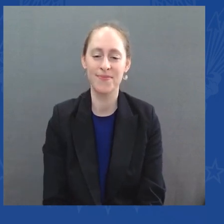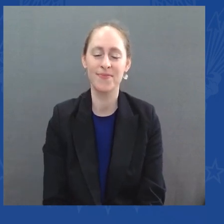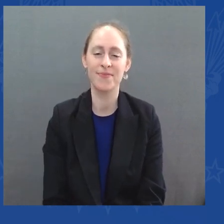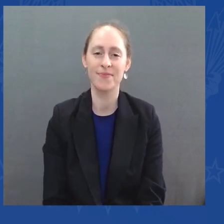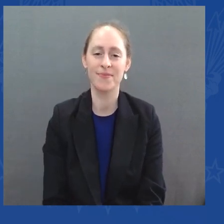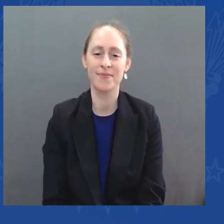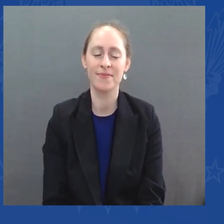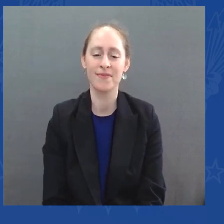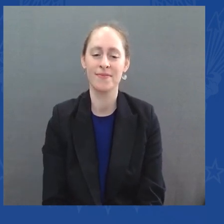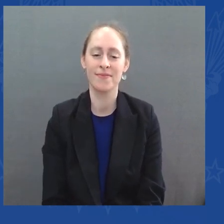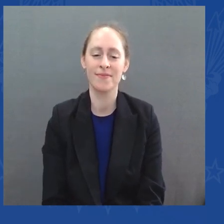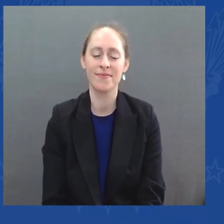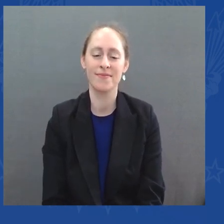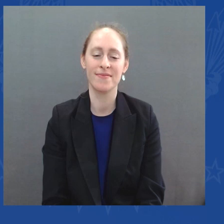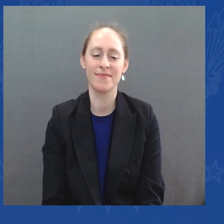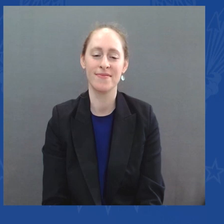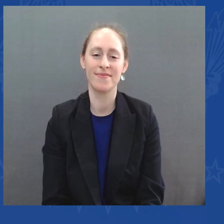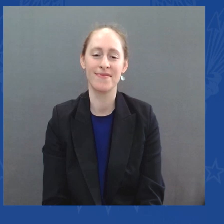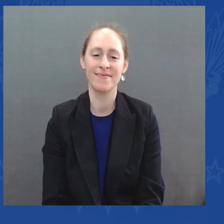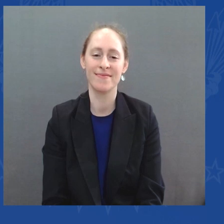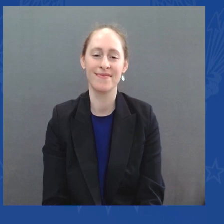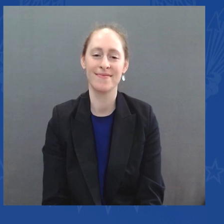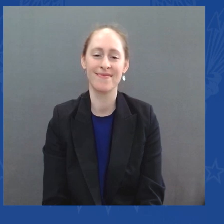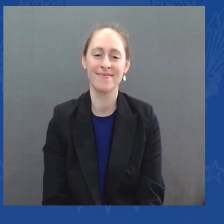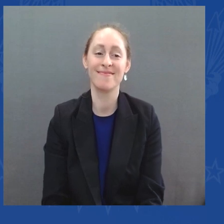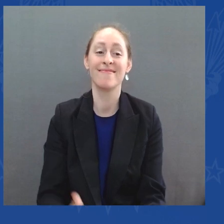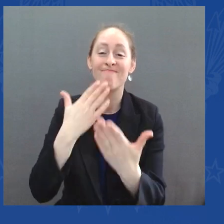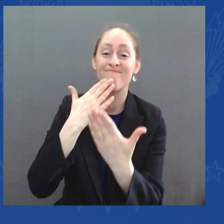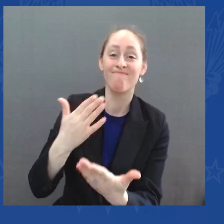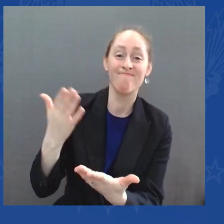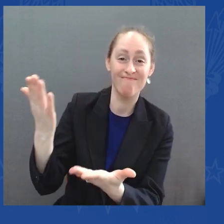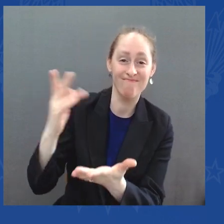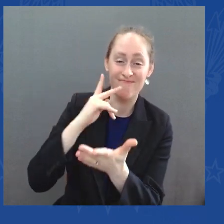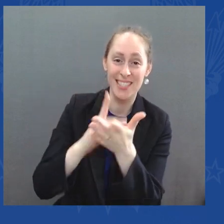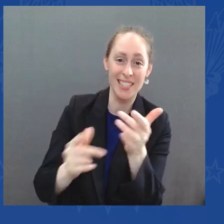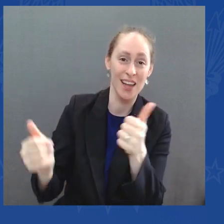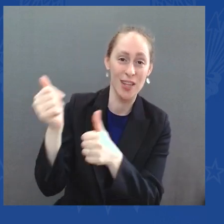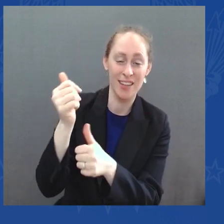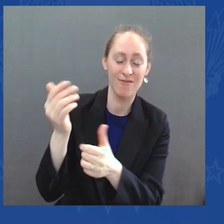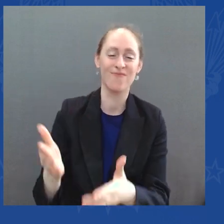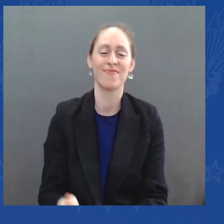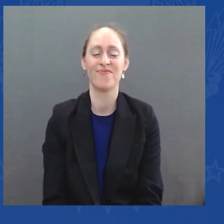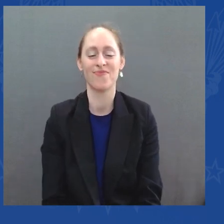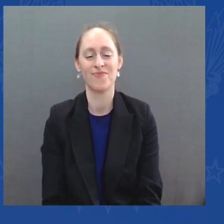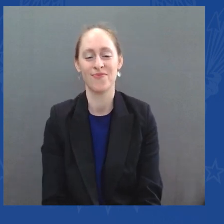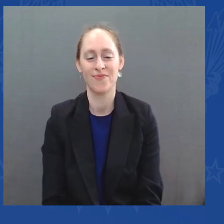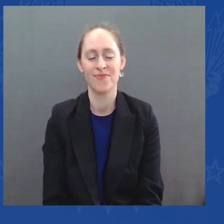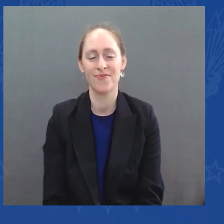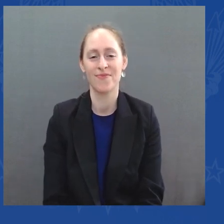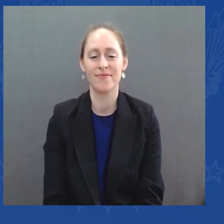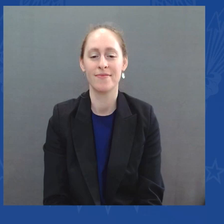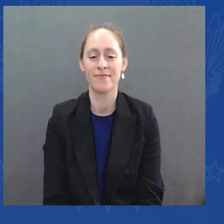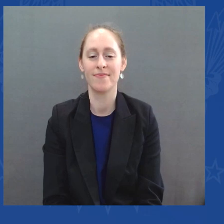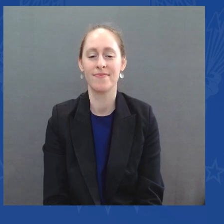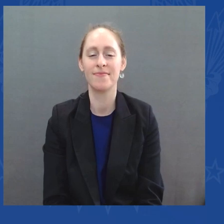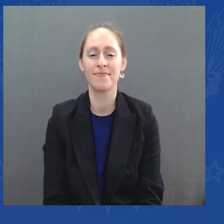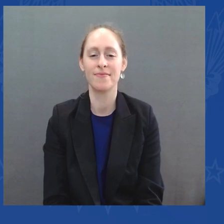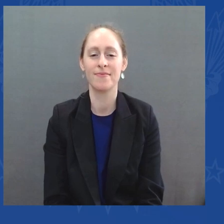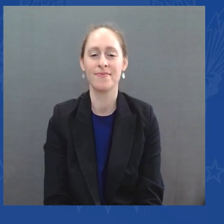Secretary Murphy: Thank you, Secretary, Mr. President and Maria. And it's great to be here, I just want to just begin by saying thank you to Secretary Buttigieg